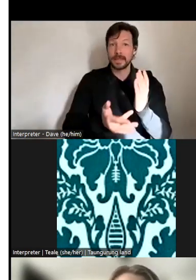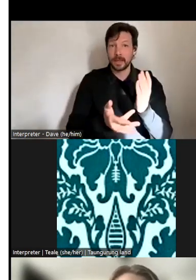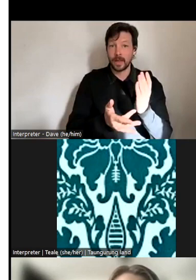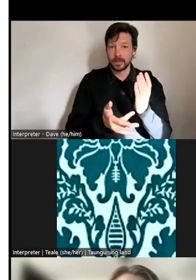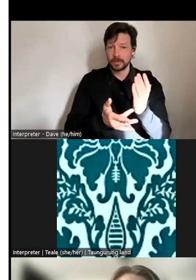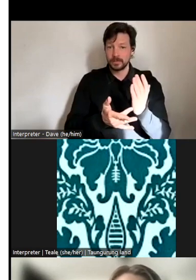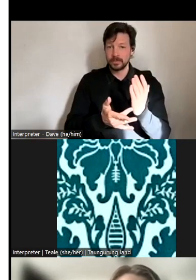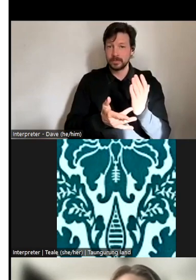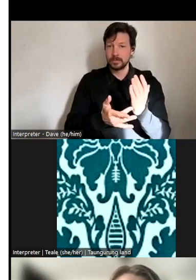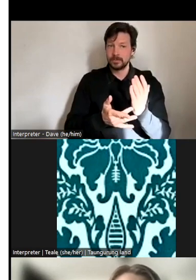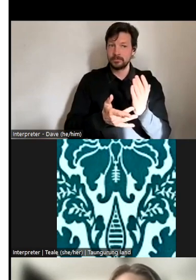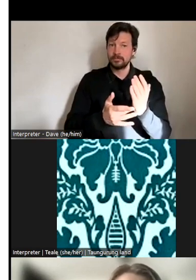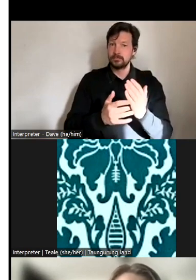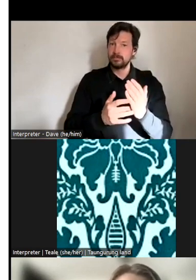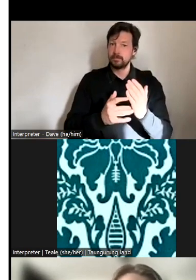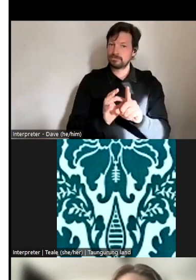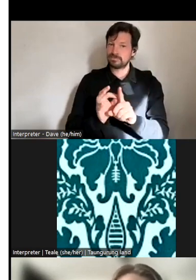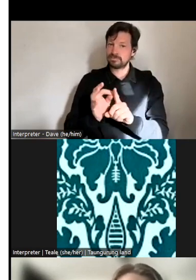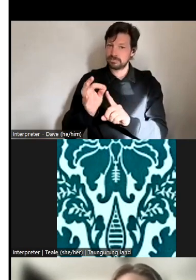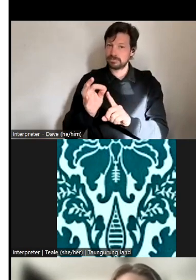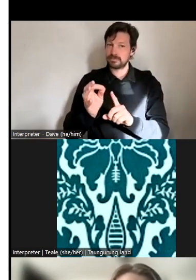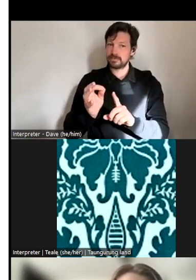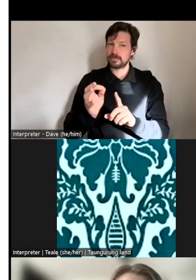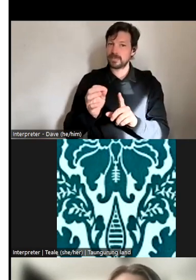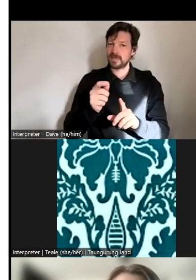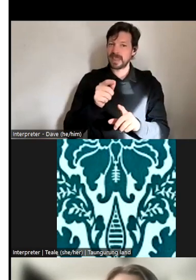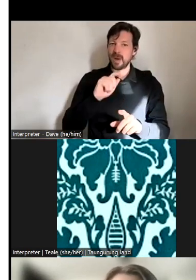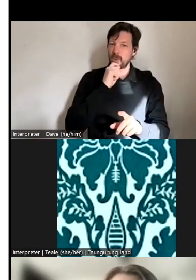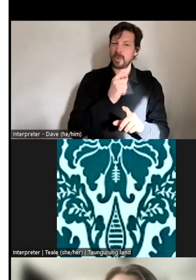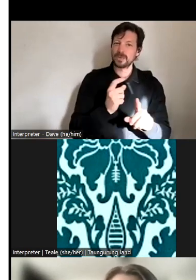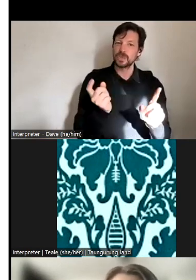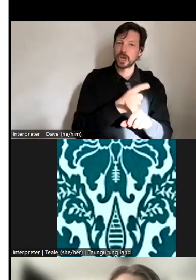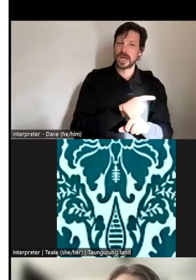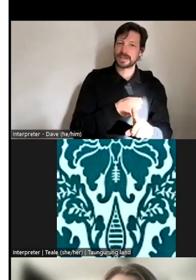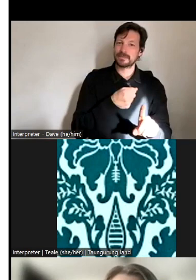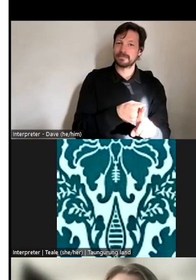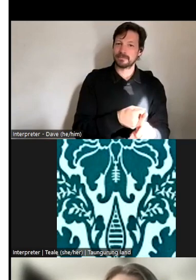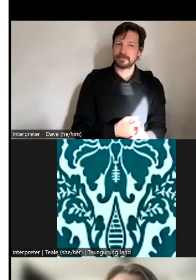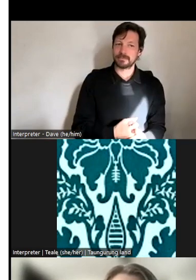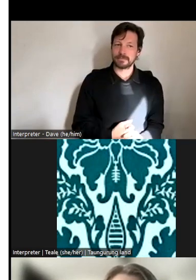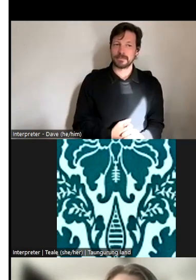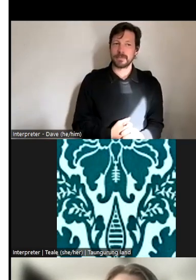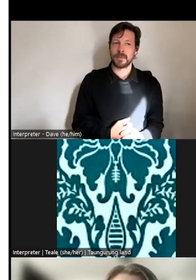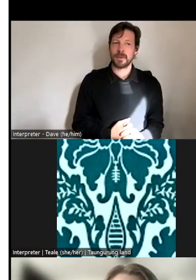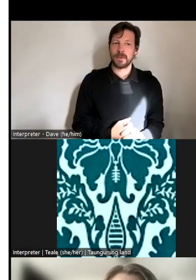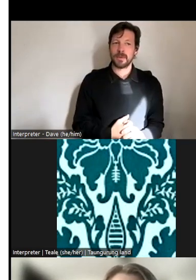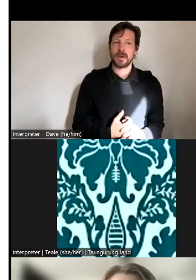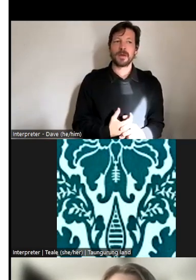I think that will probably change. Offering more personalised care for people.